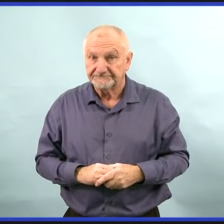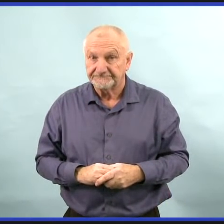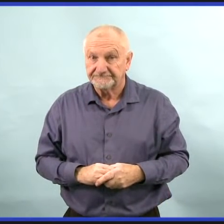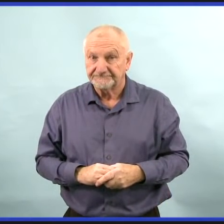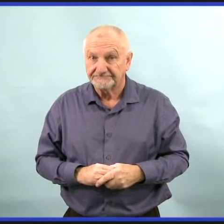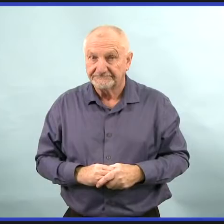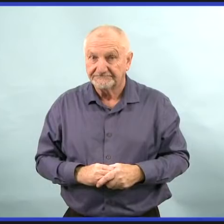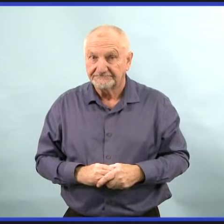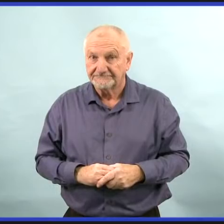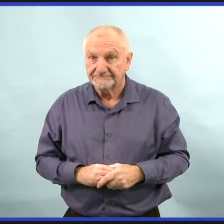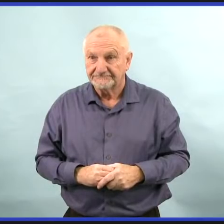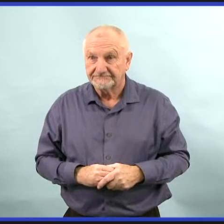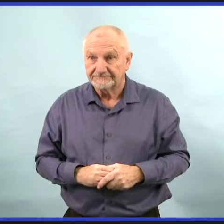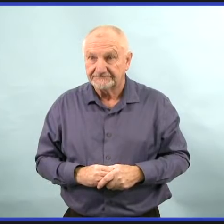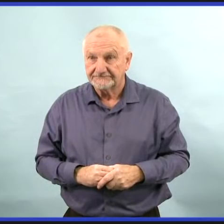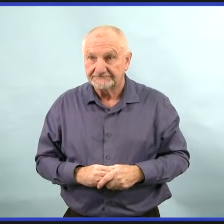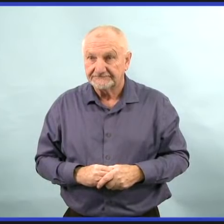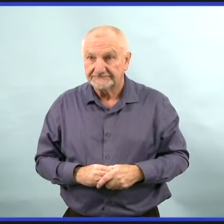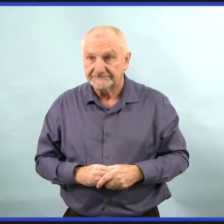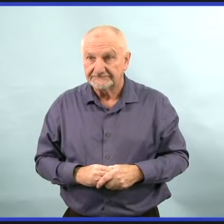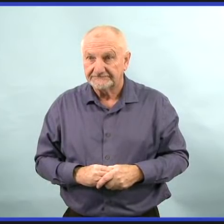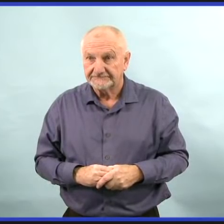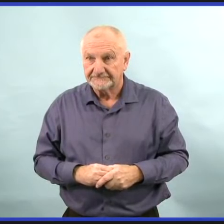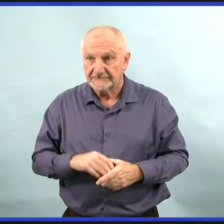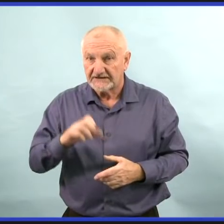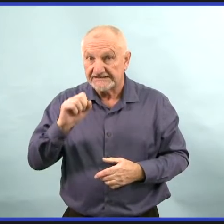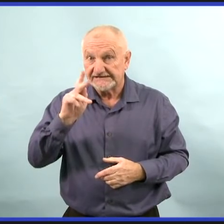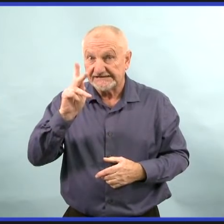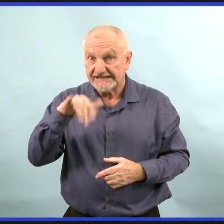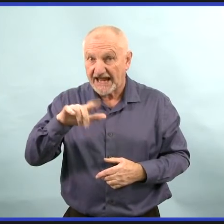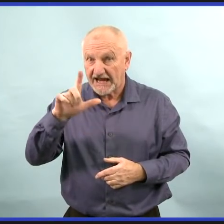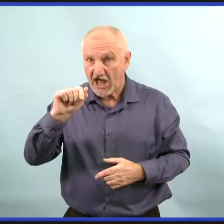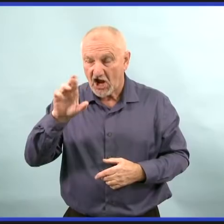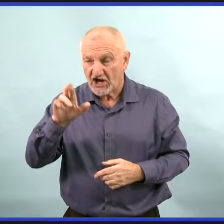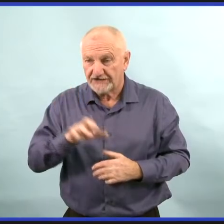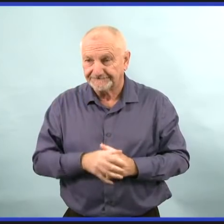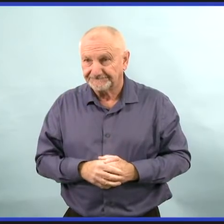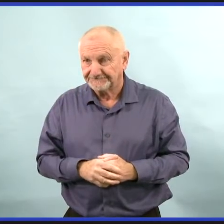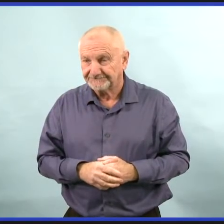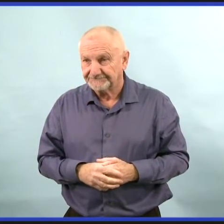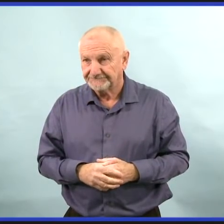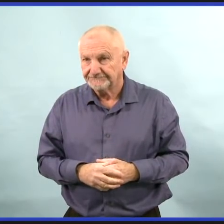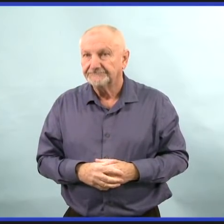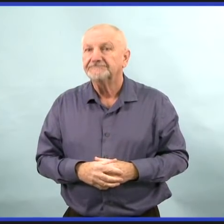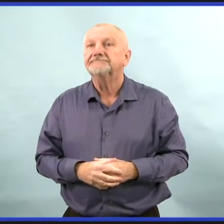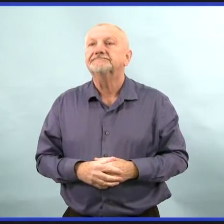skyler i was i thought i heard cj would be there but i was just making sure uh thanks uh